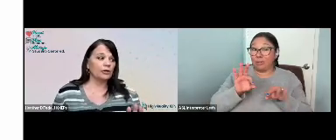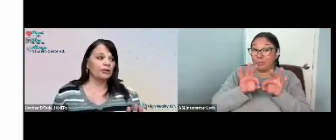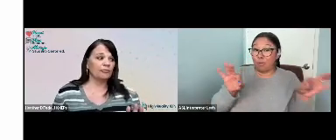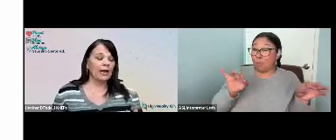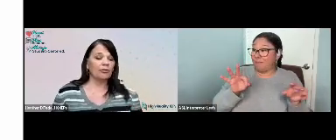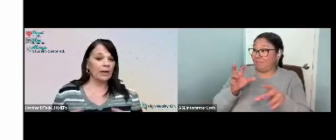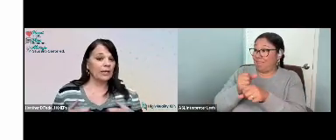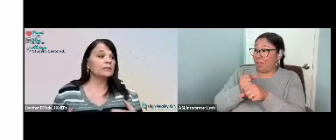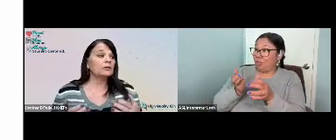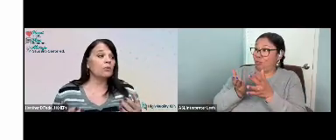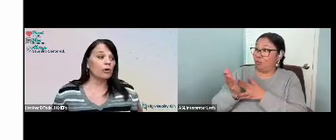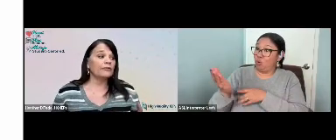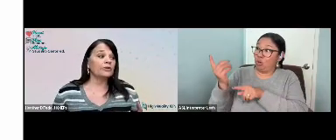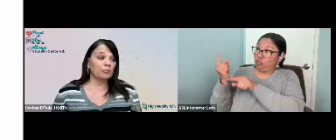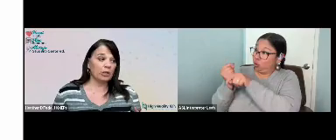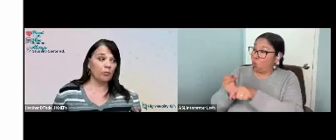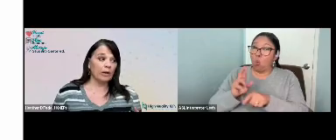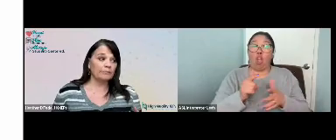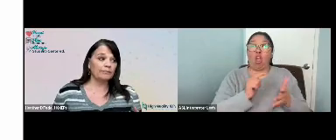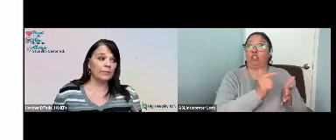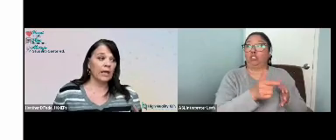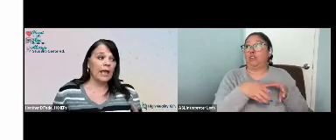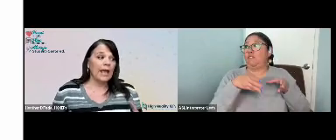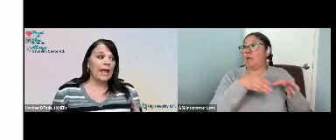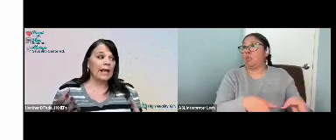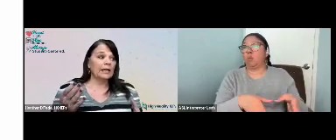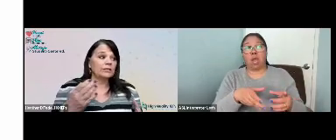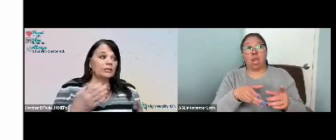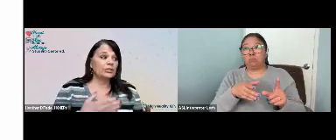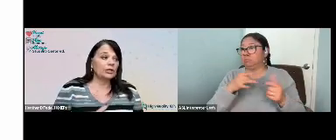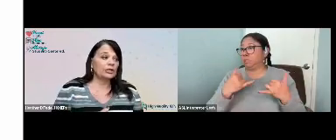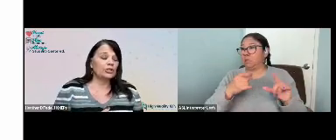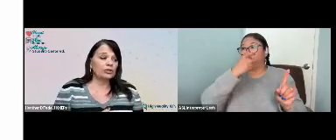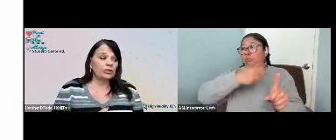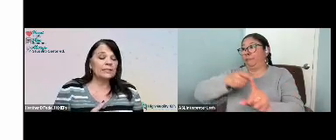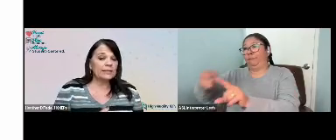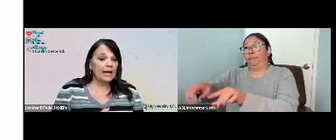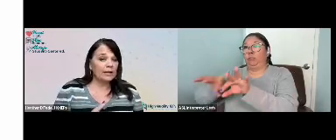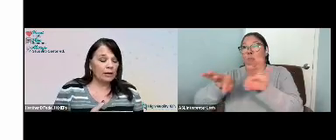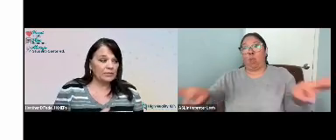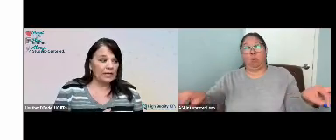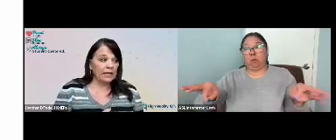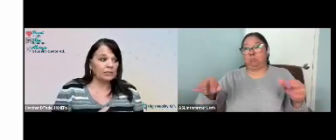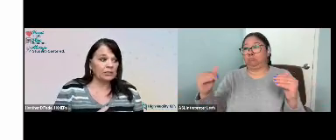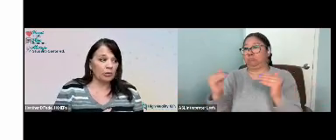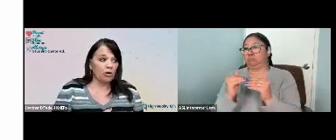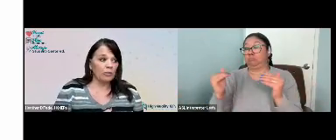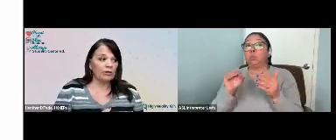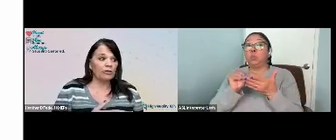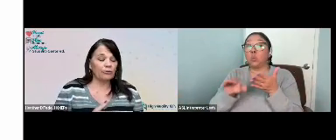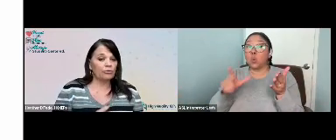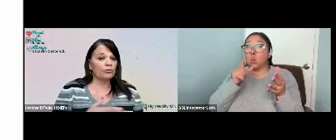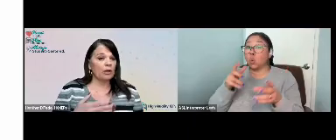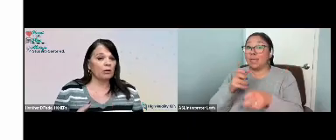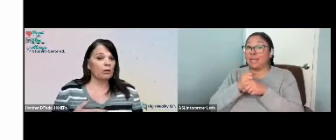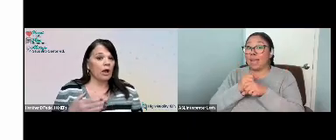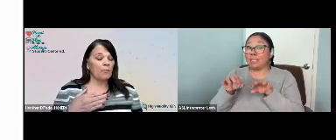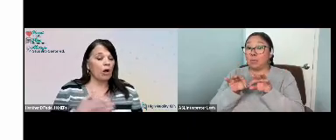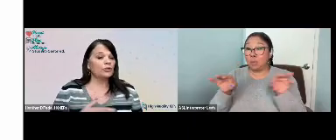an alternative pathway, is an award of a diploma. And the students that obtain a diploma through the